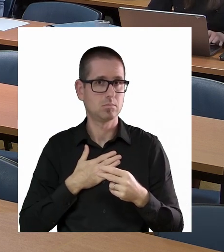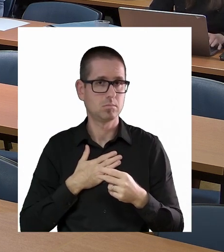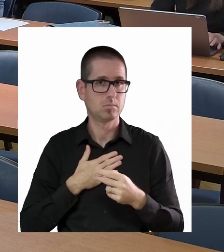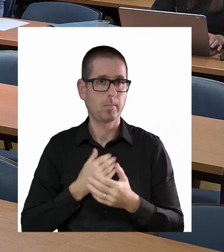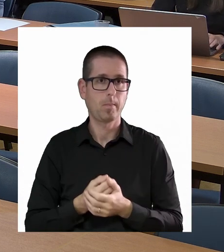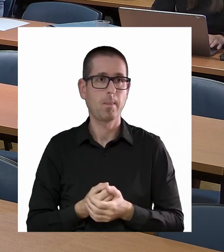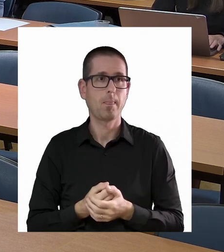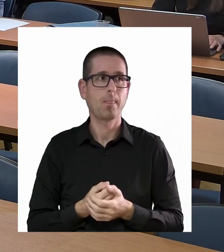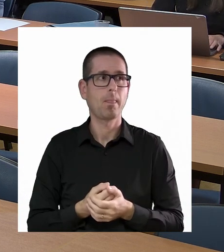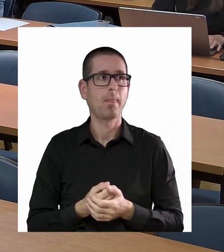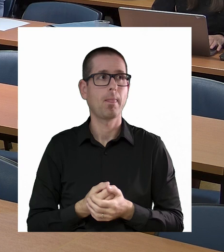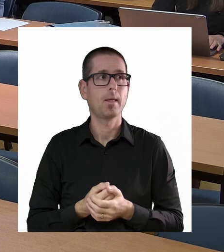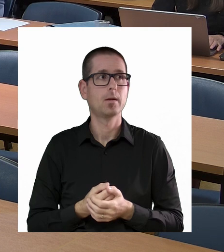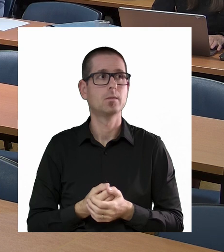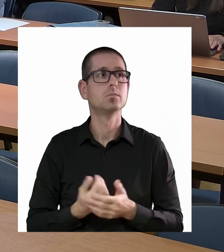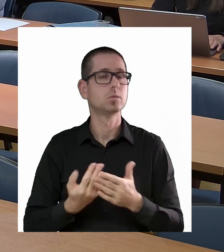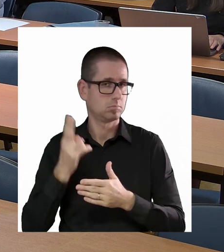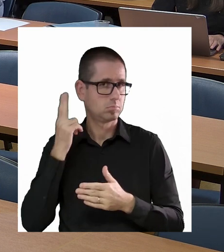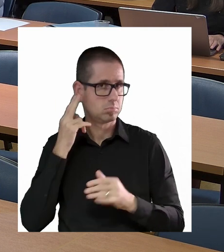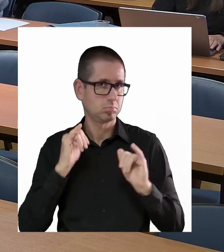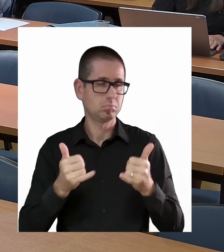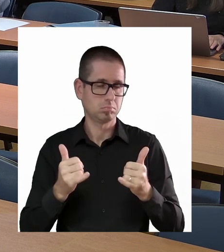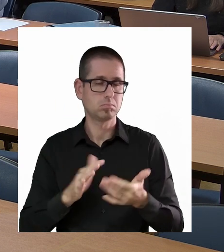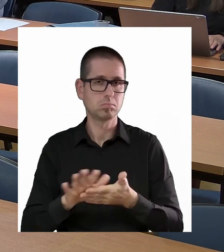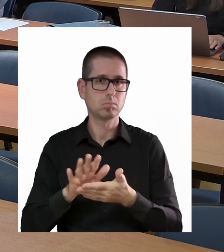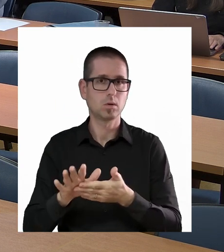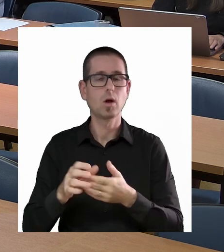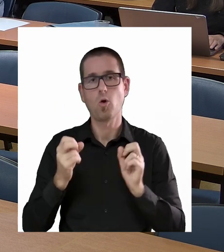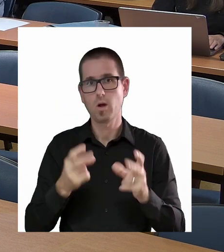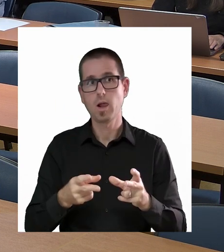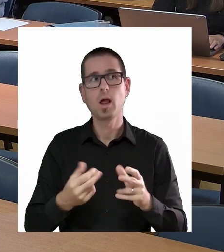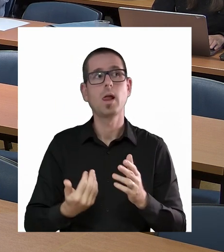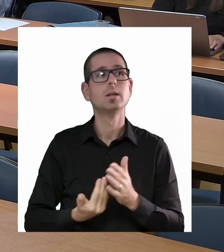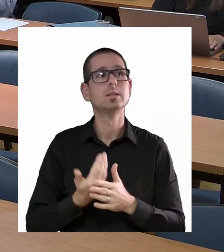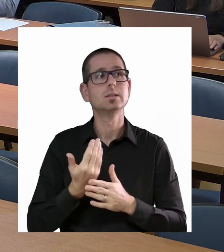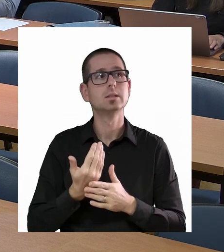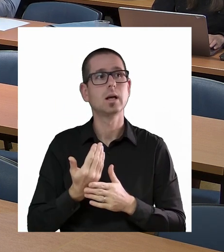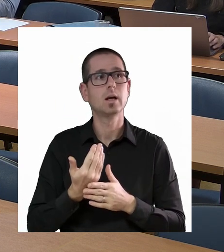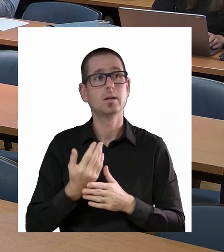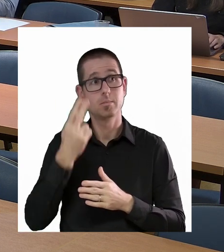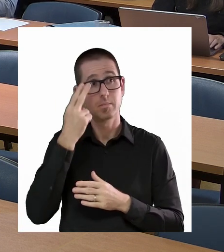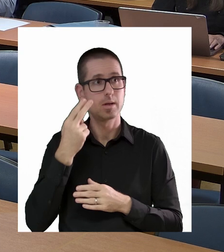world. So it definitely can be used and it's okay for the plant maybe.